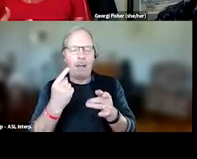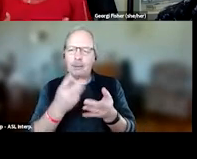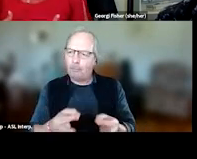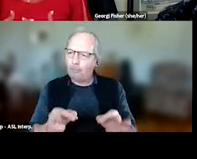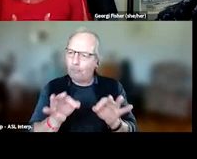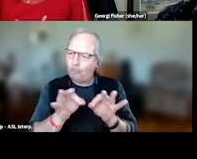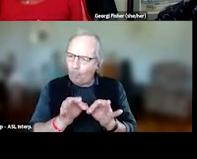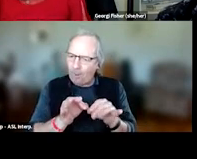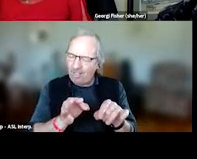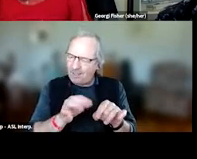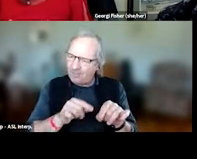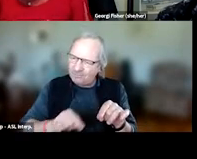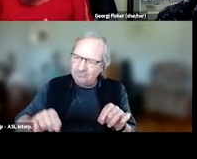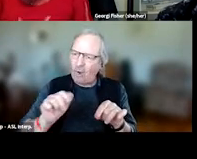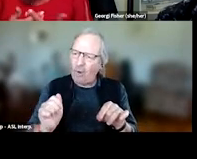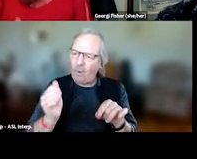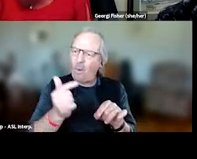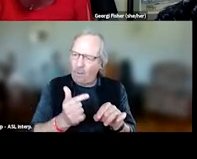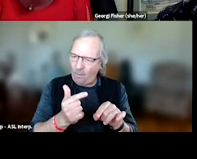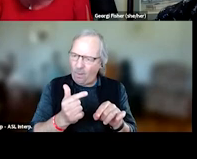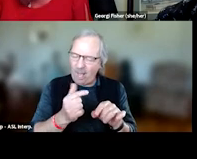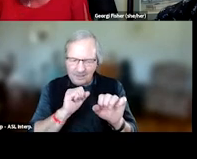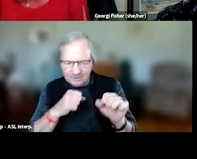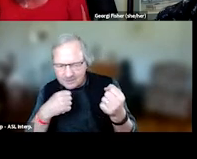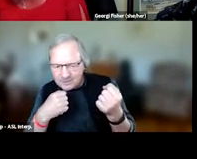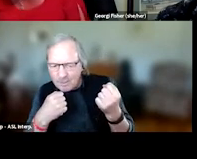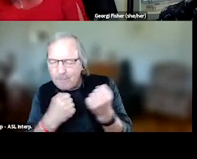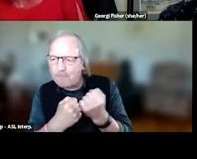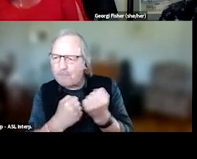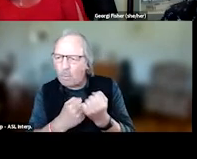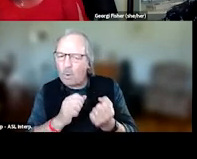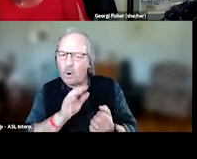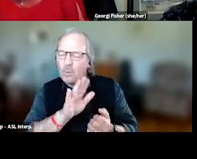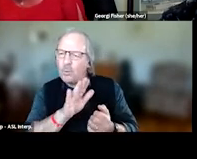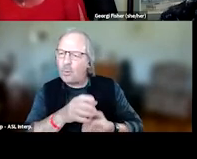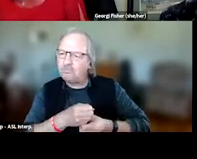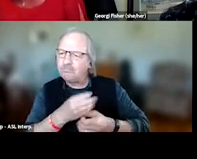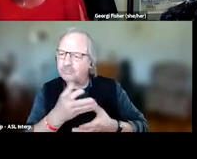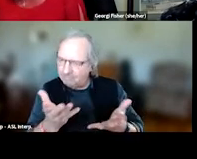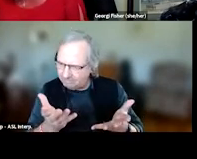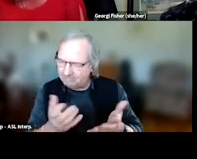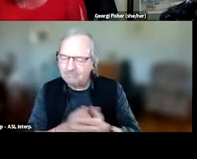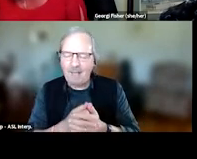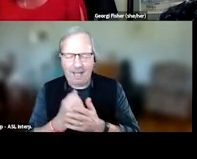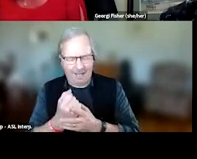is for all of us and to support your cause. So it was, and I understand there's a lot of time